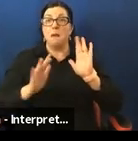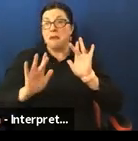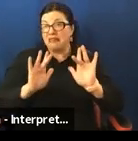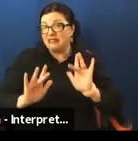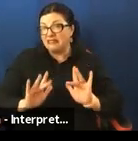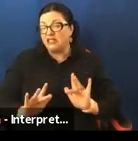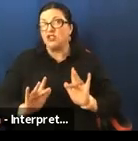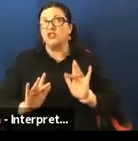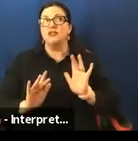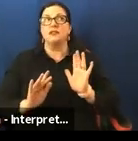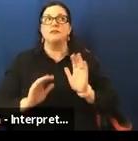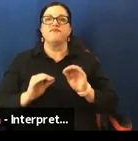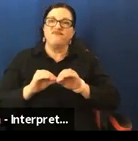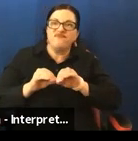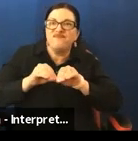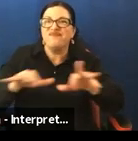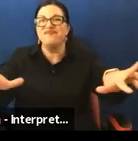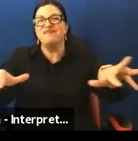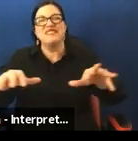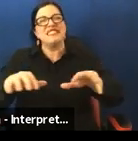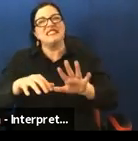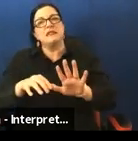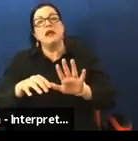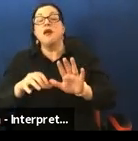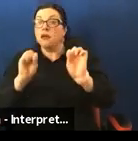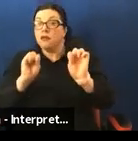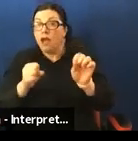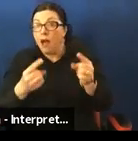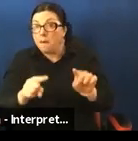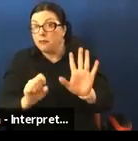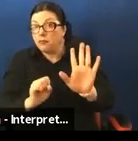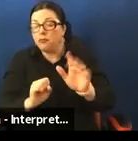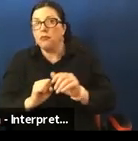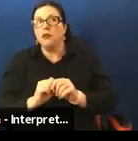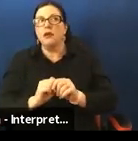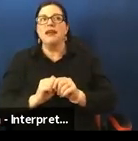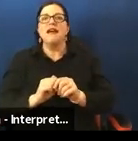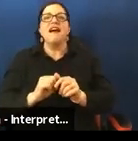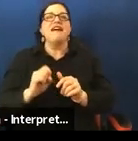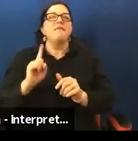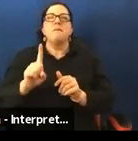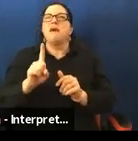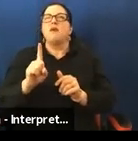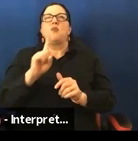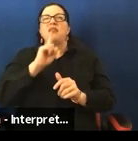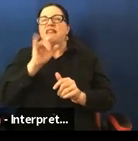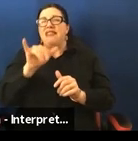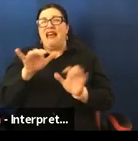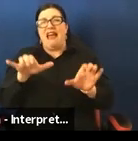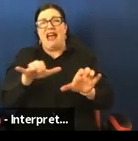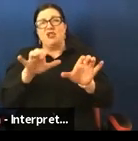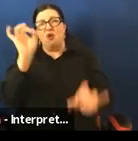Jason Williams: As prevalent, but of course it's so sensationalized and such a terrible, terrible thing to happen to someone